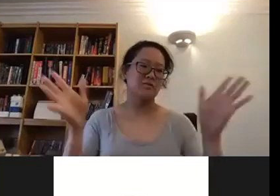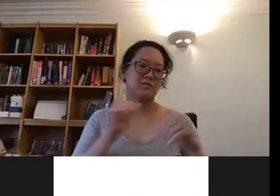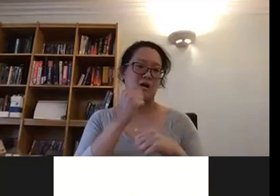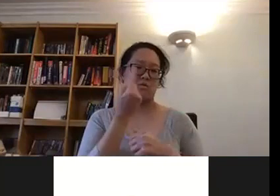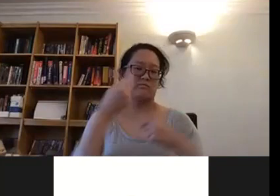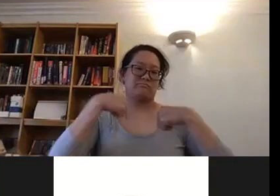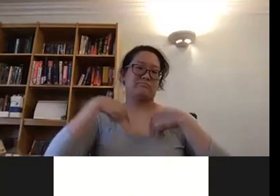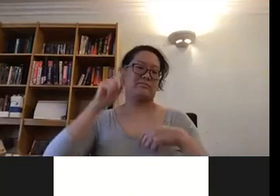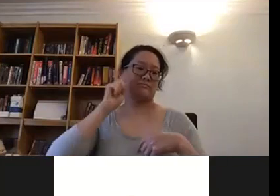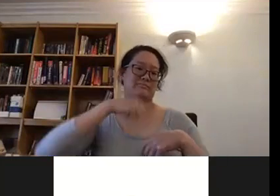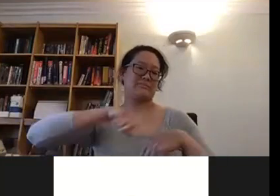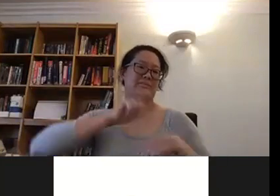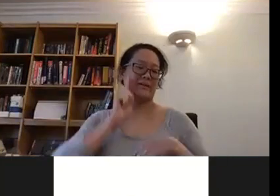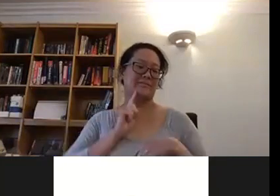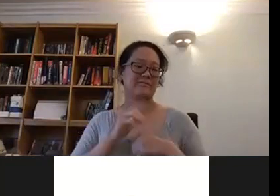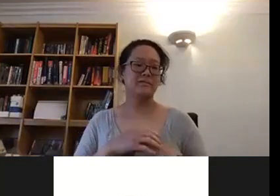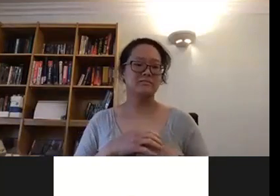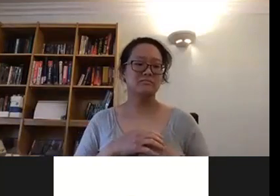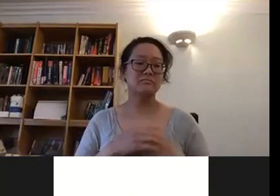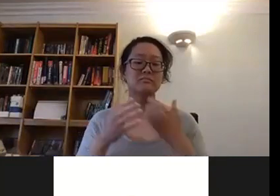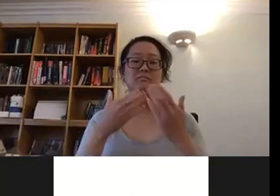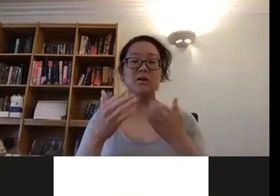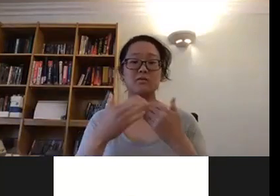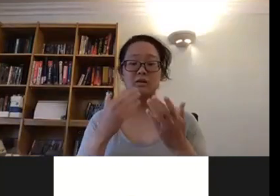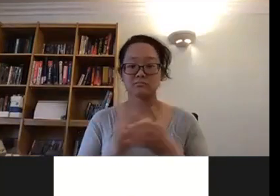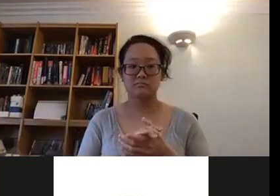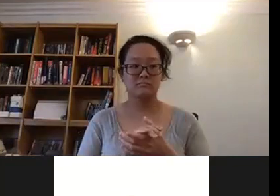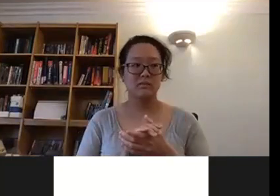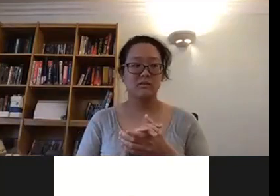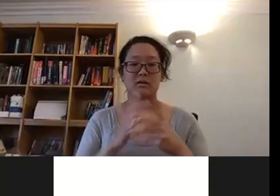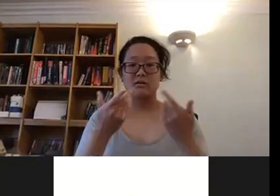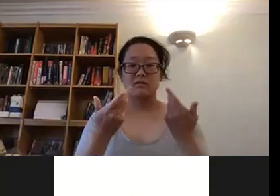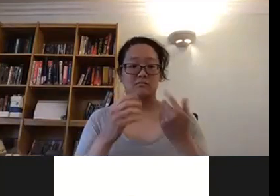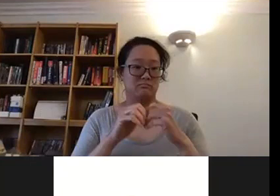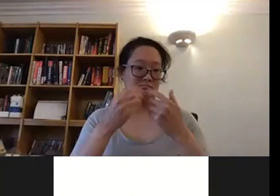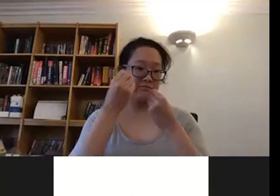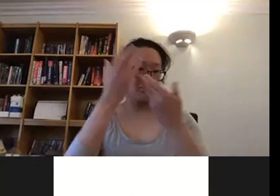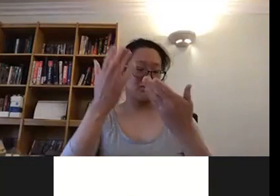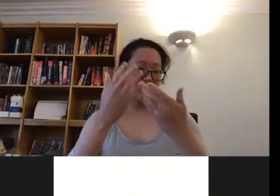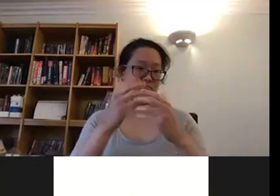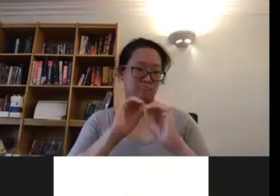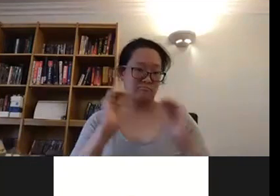I want to clarify as a Deaf person, those are some of the issues that Deaf people do experience.